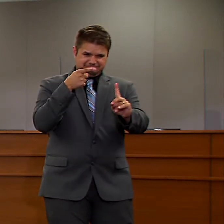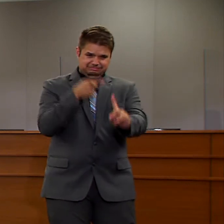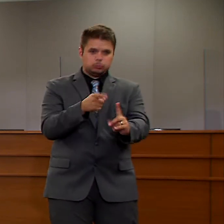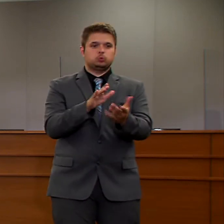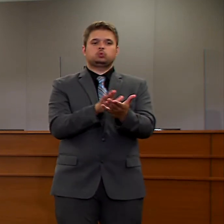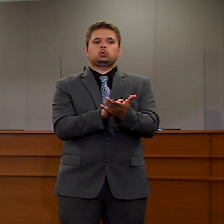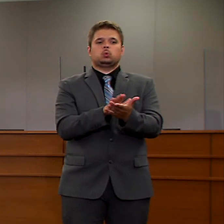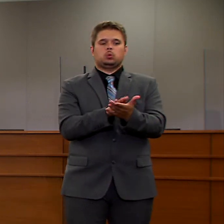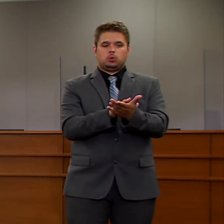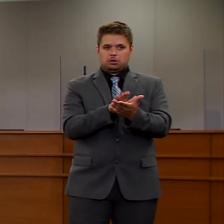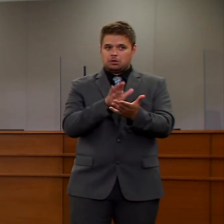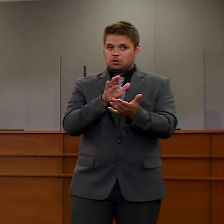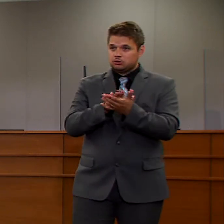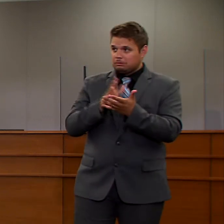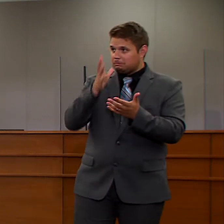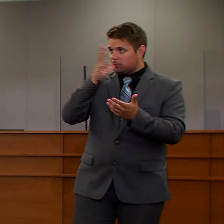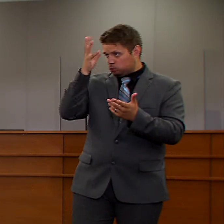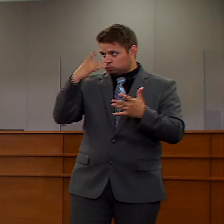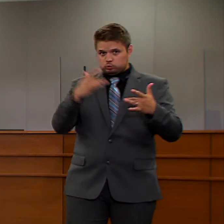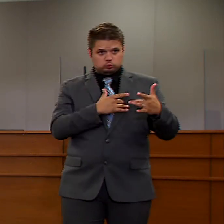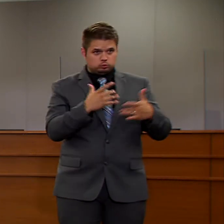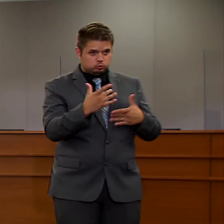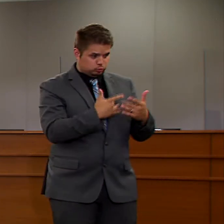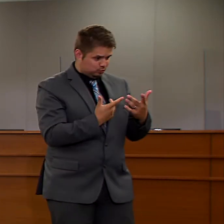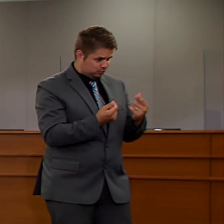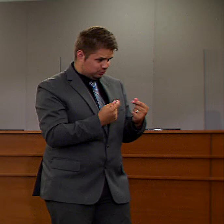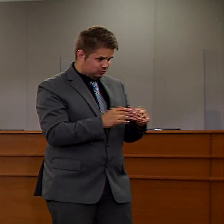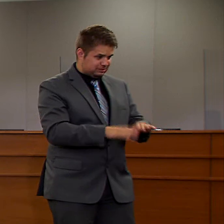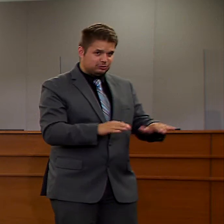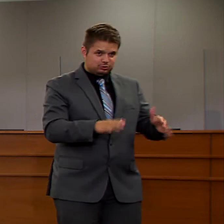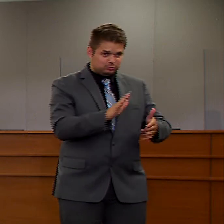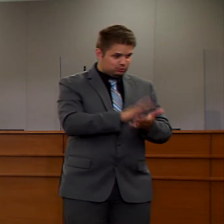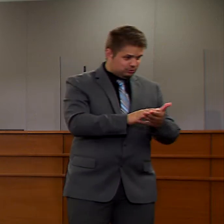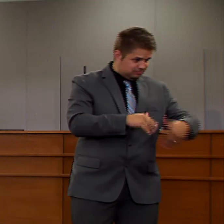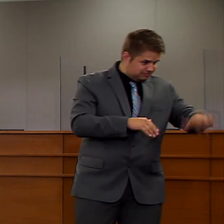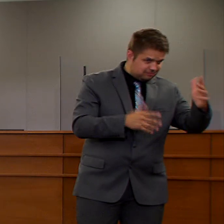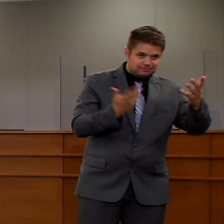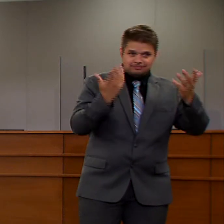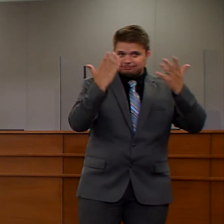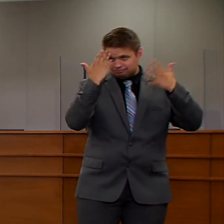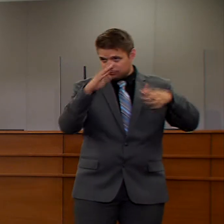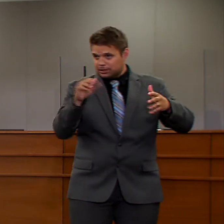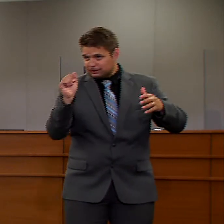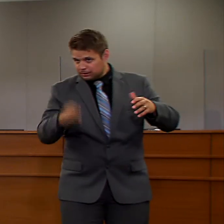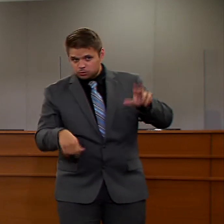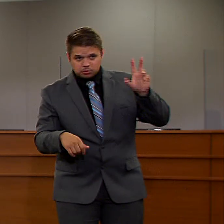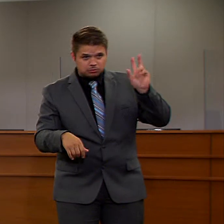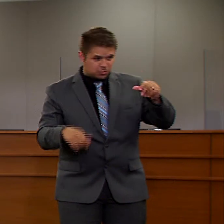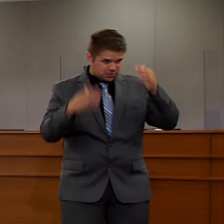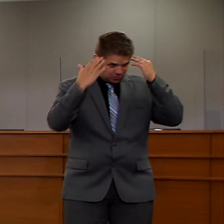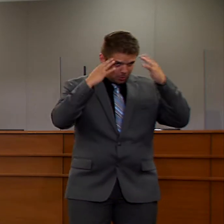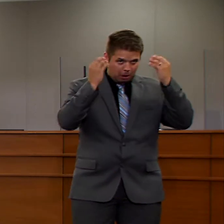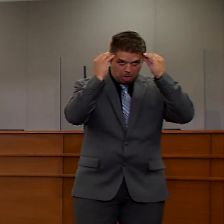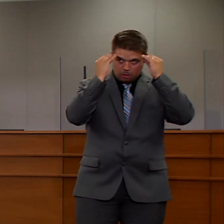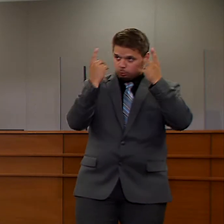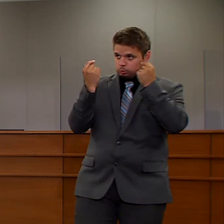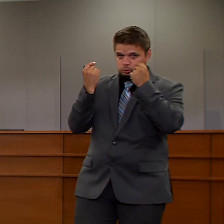children will be returning to school in person or not. Right now, vancouver and Evergreen school districts have